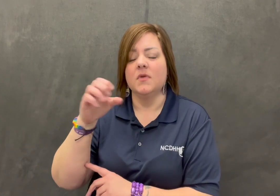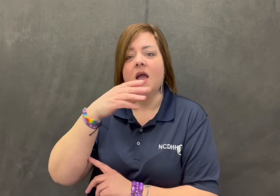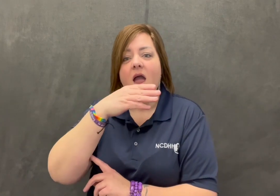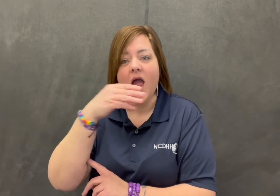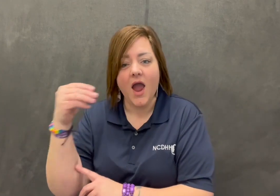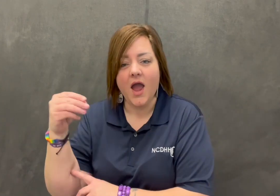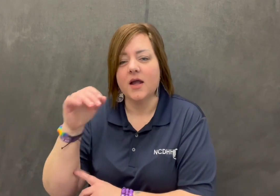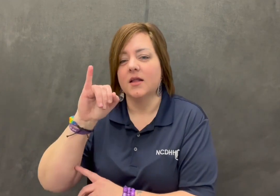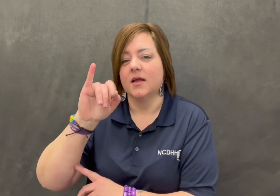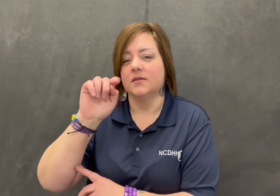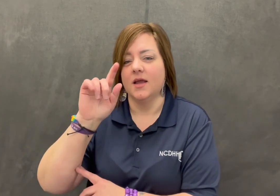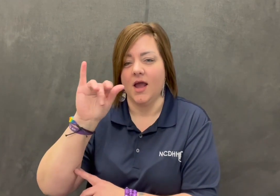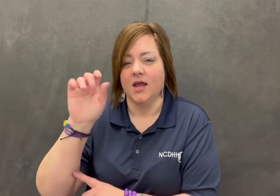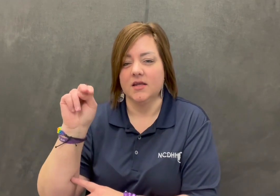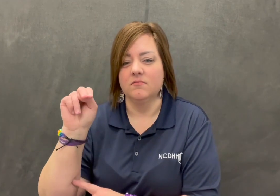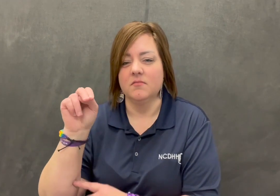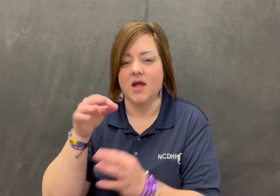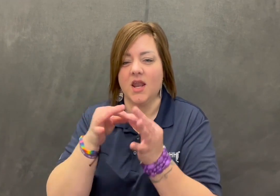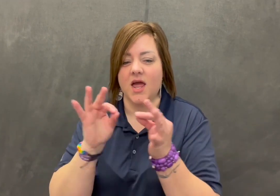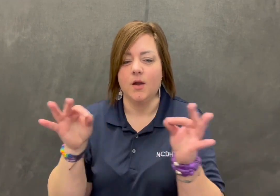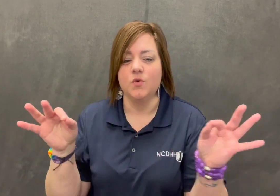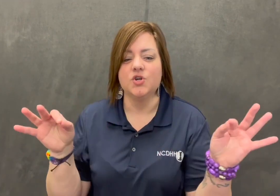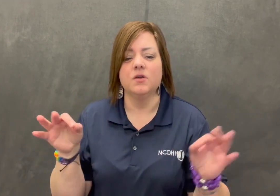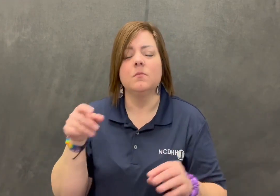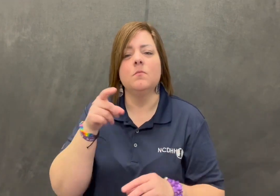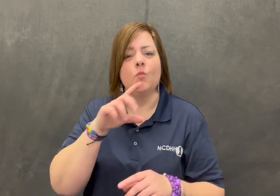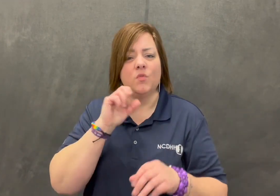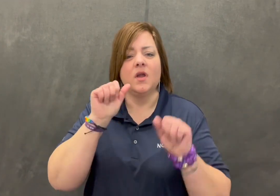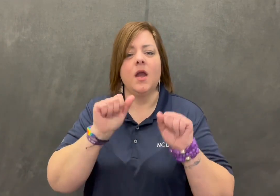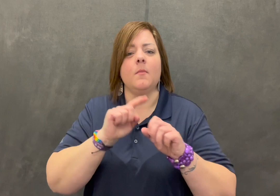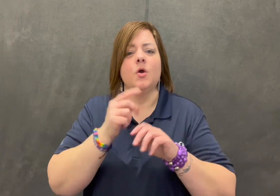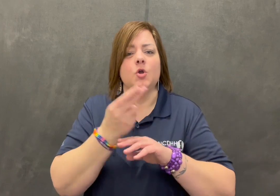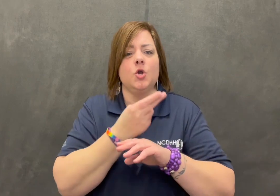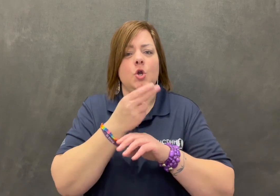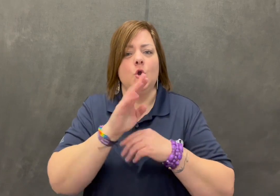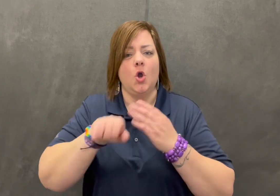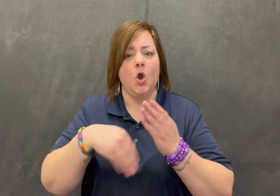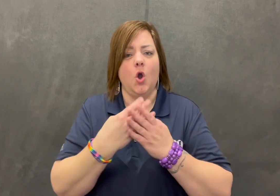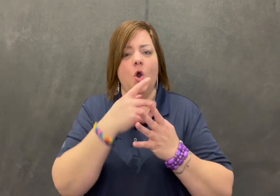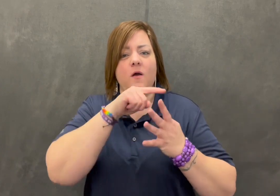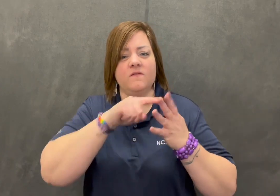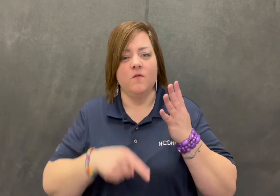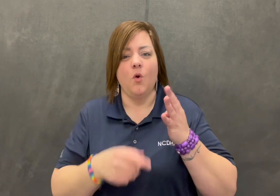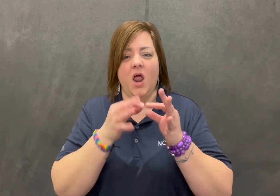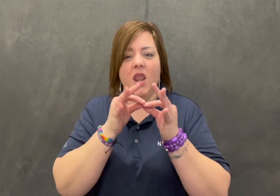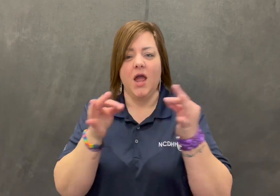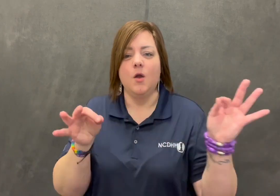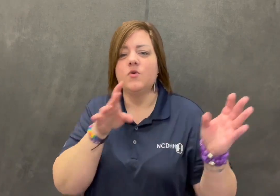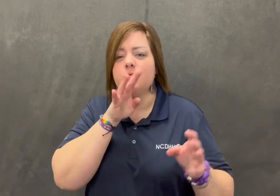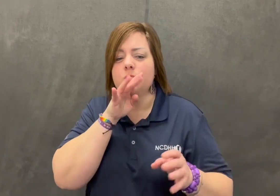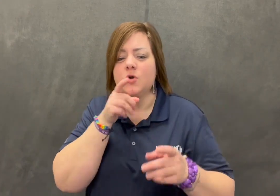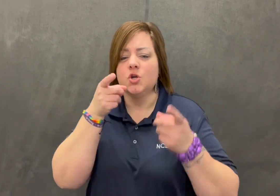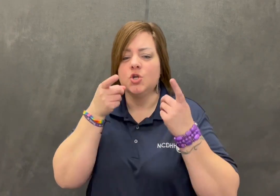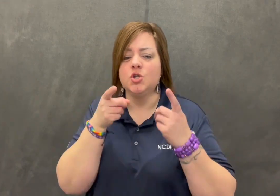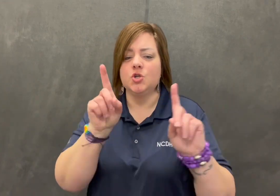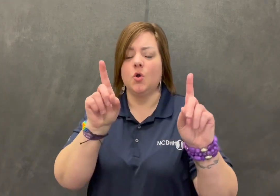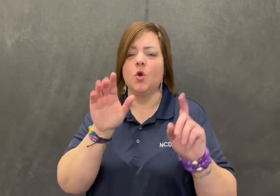and Italian and she used all four of these languages during her role at the U.S department